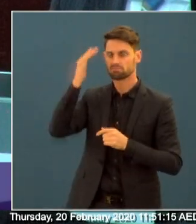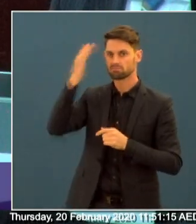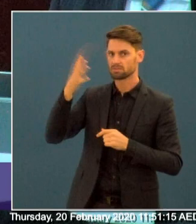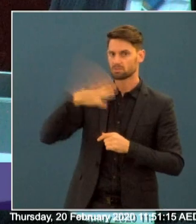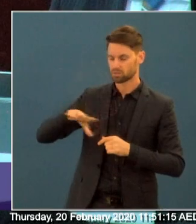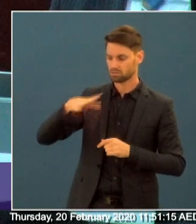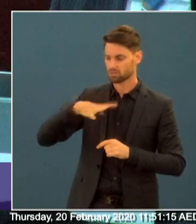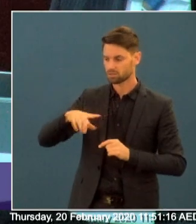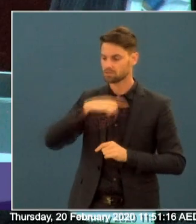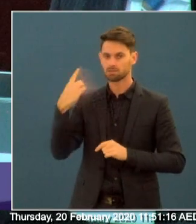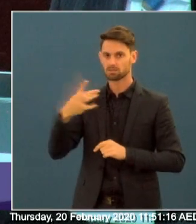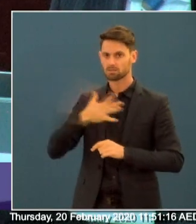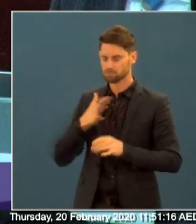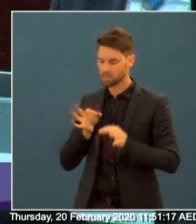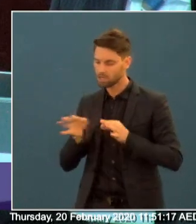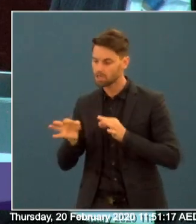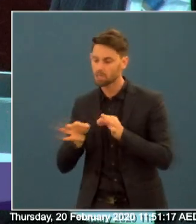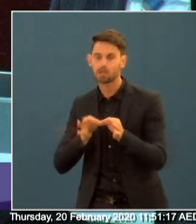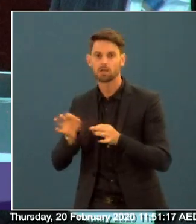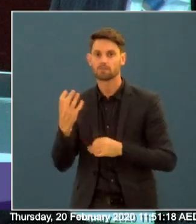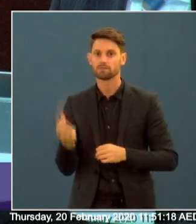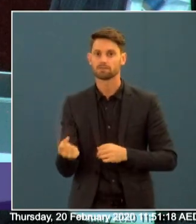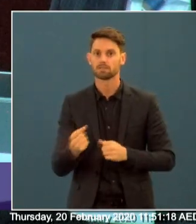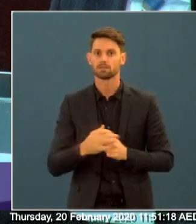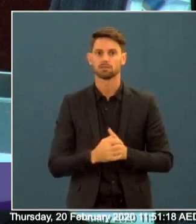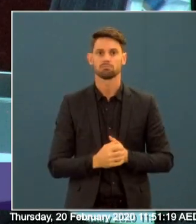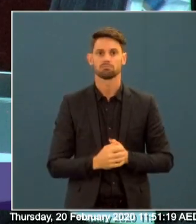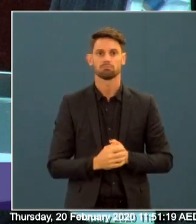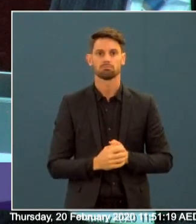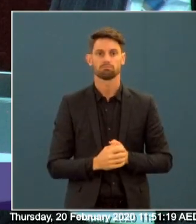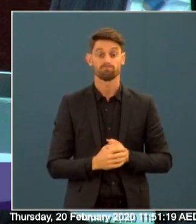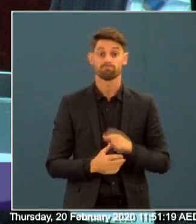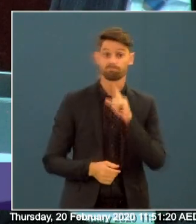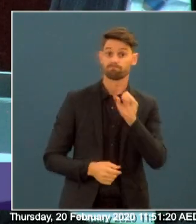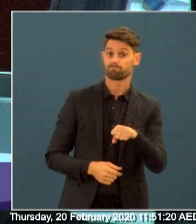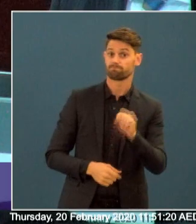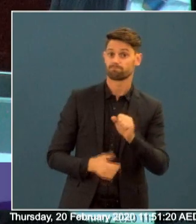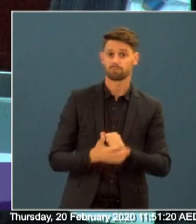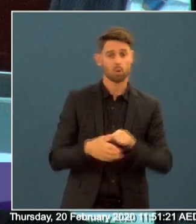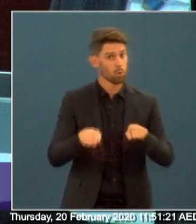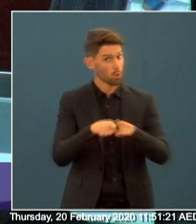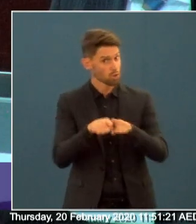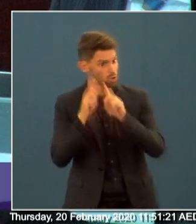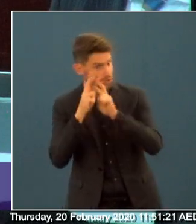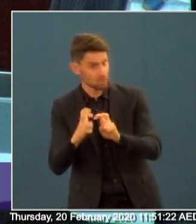And, again, this is an area where the data related to suicide attempts is very limited. That's right.